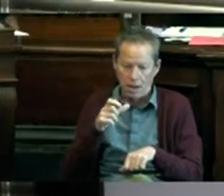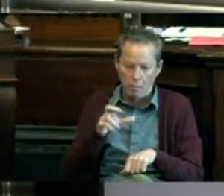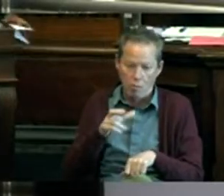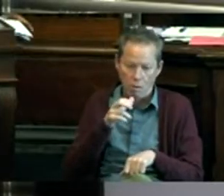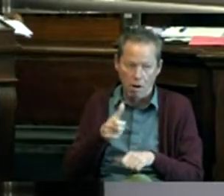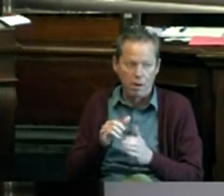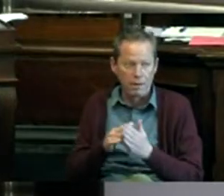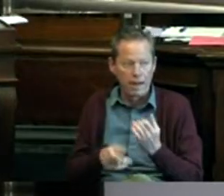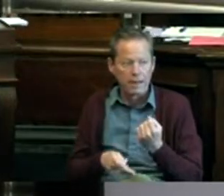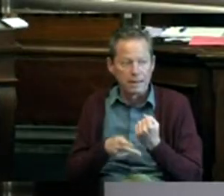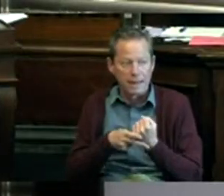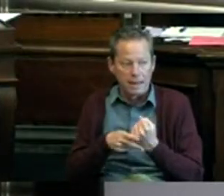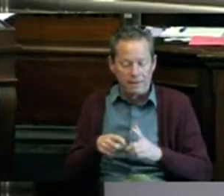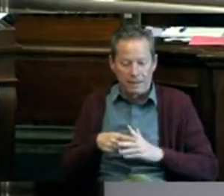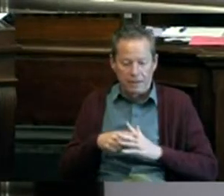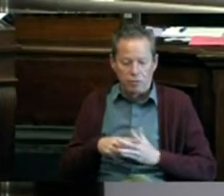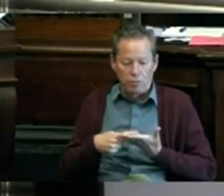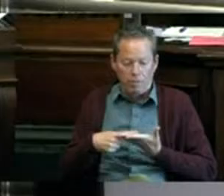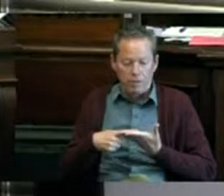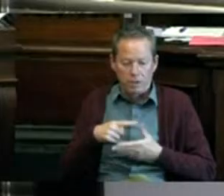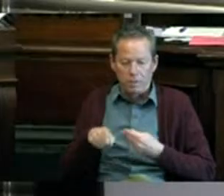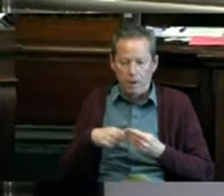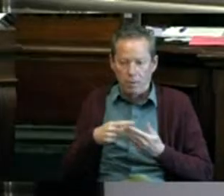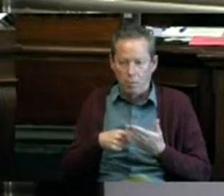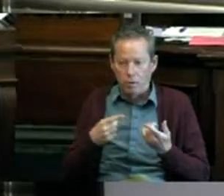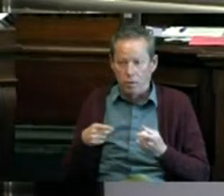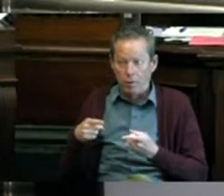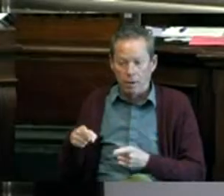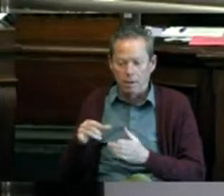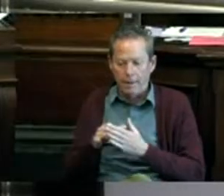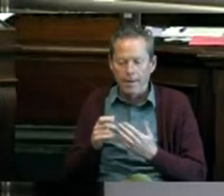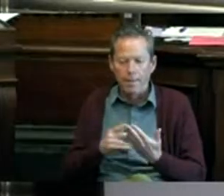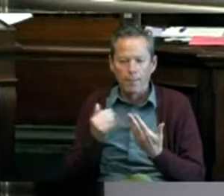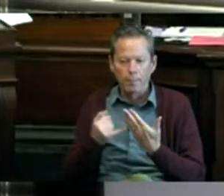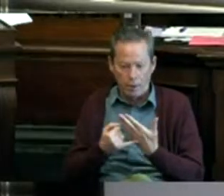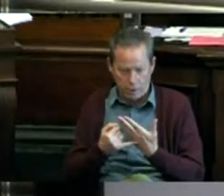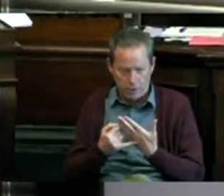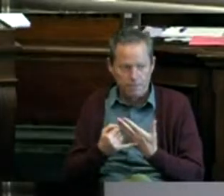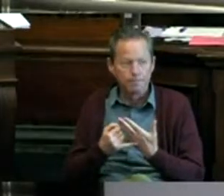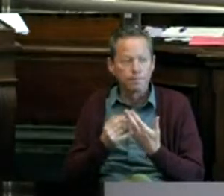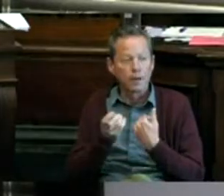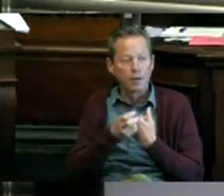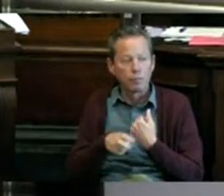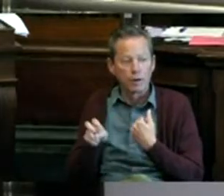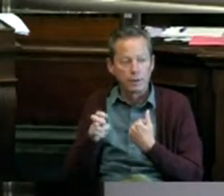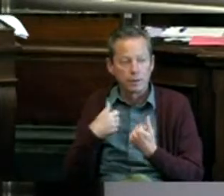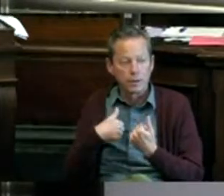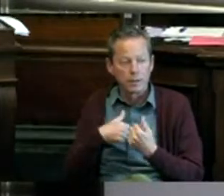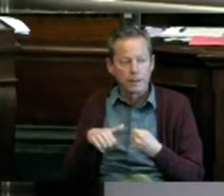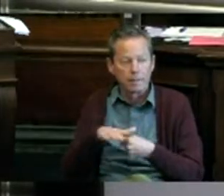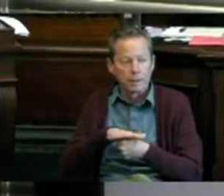one of those, are they at risk or not? This saves an initial